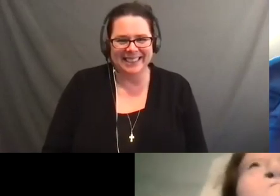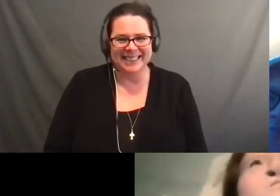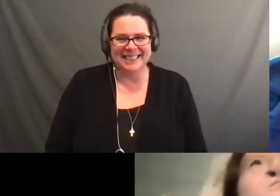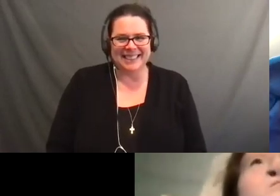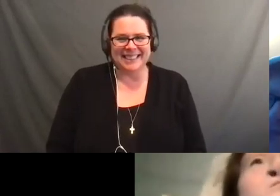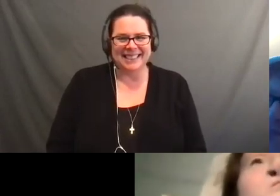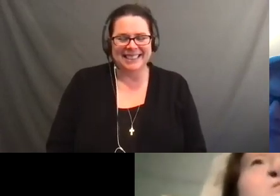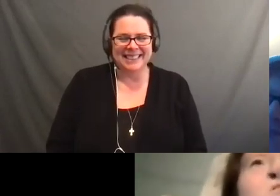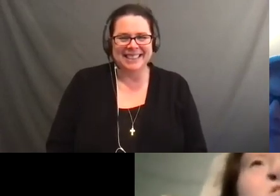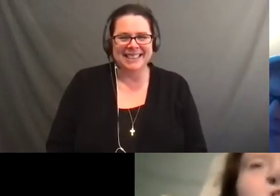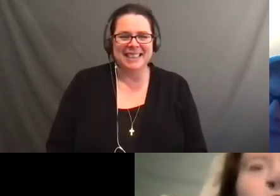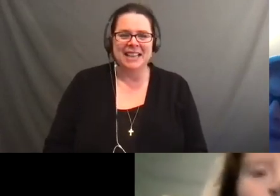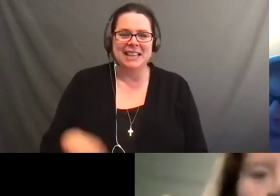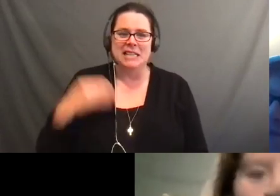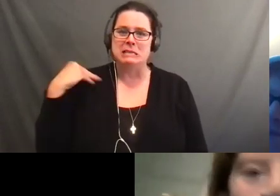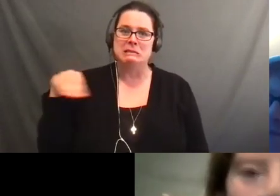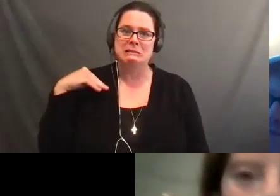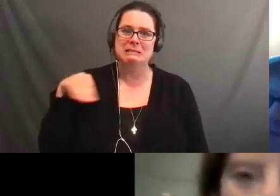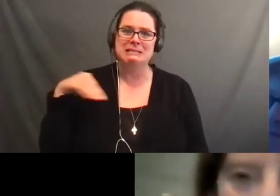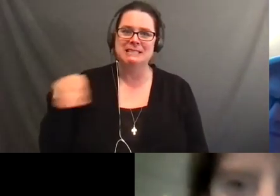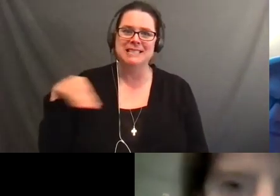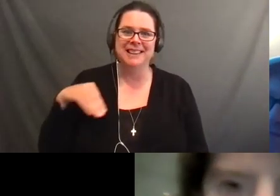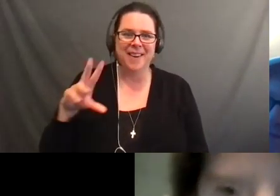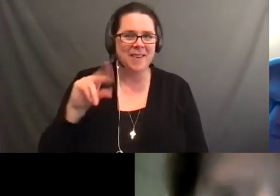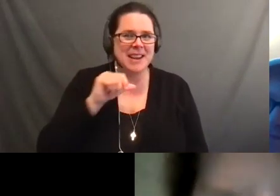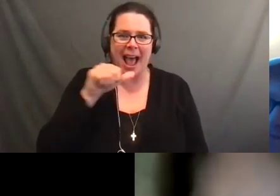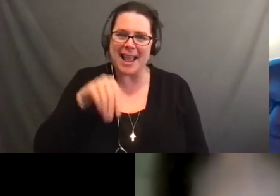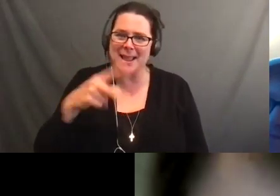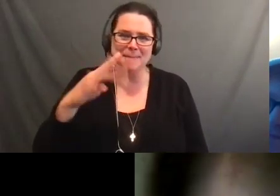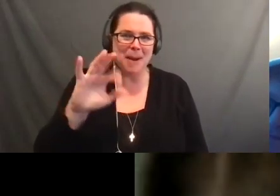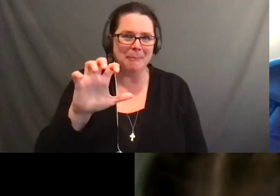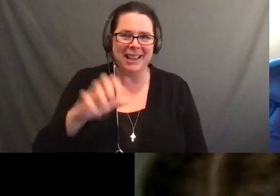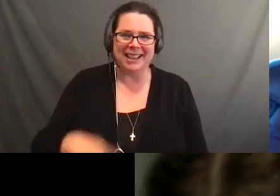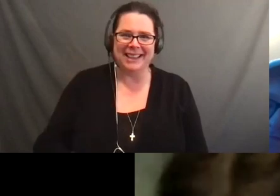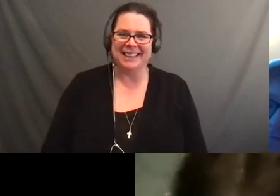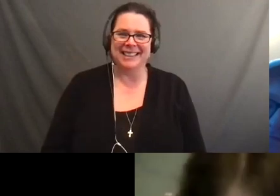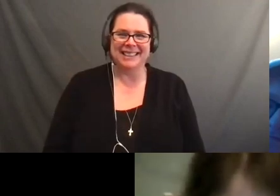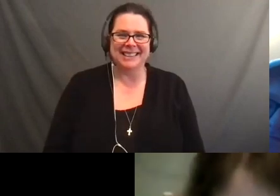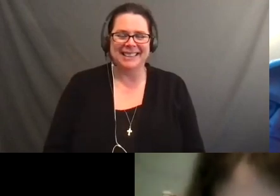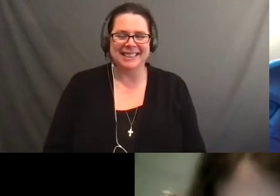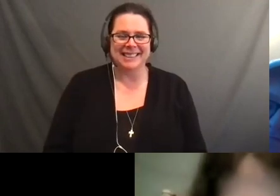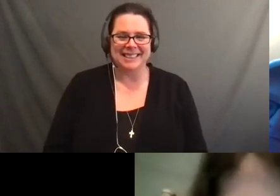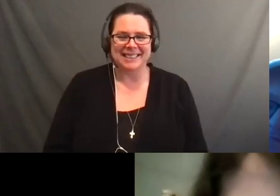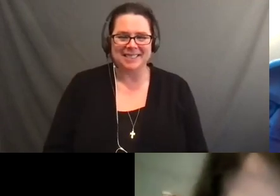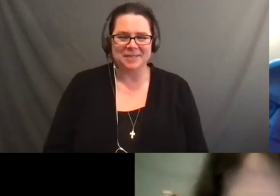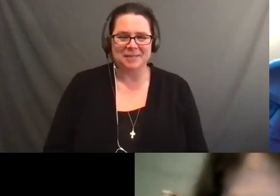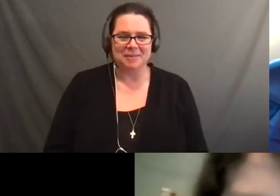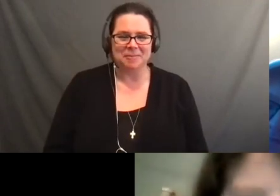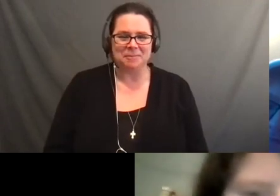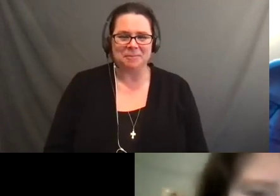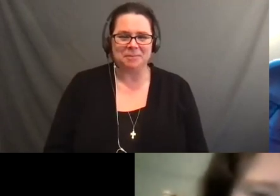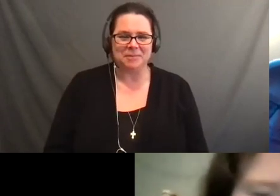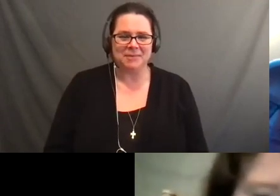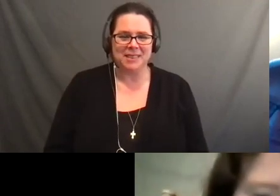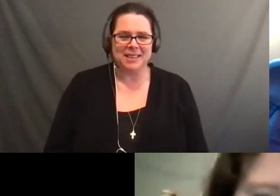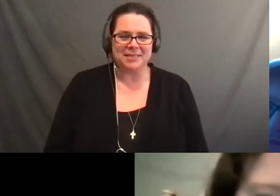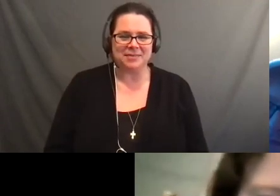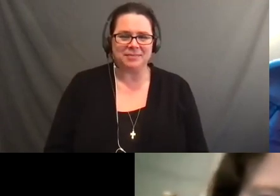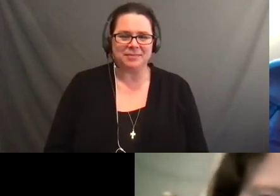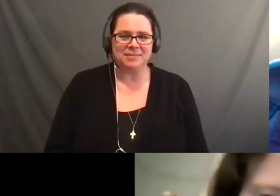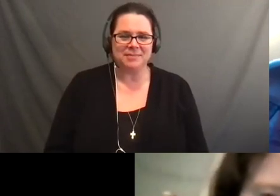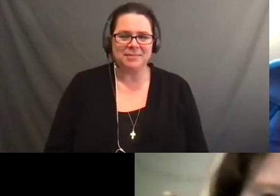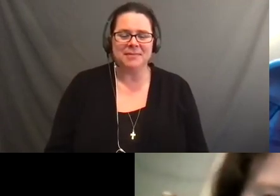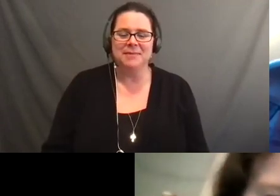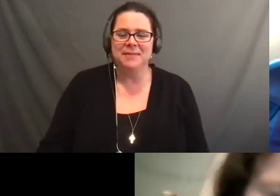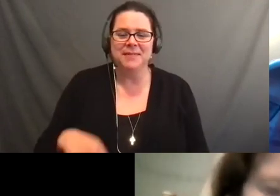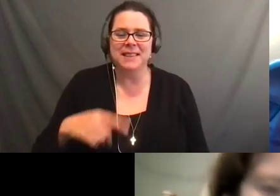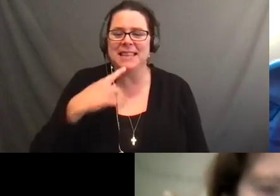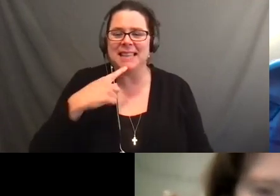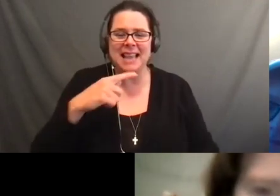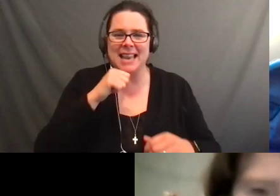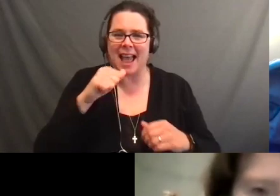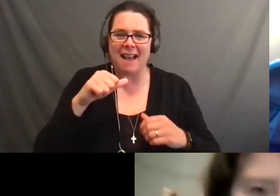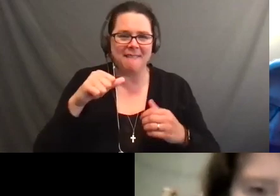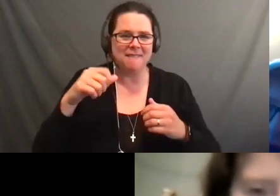Zack’s mom: We’re getting a no here.